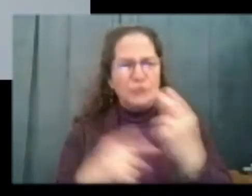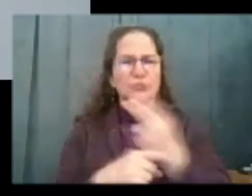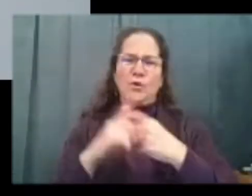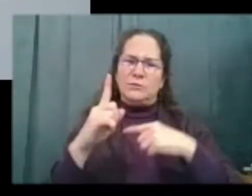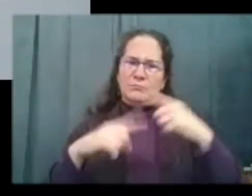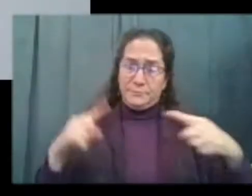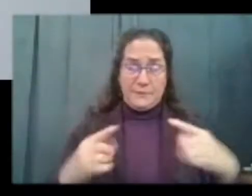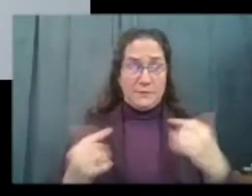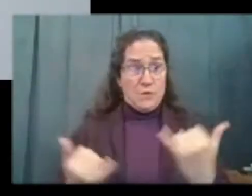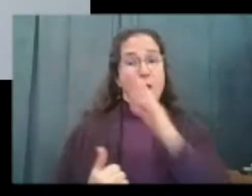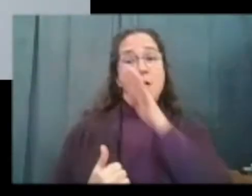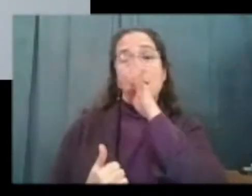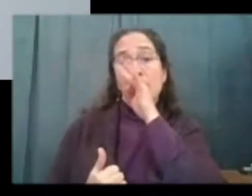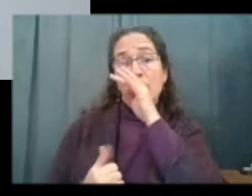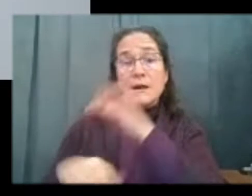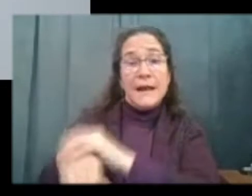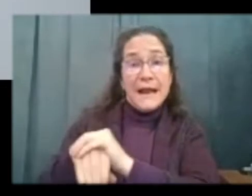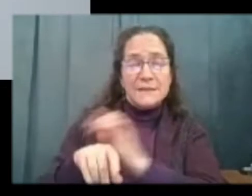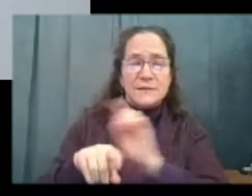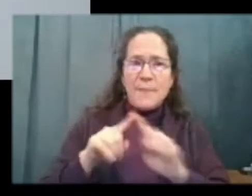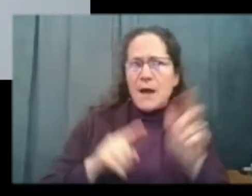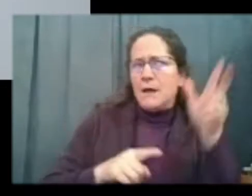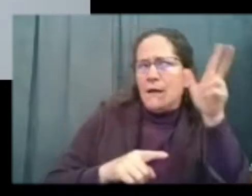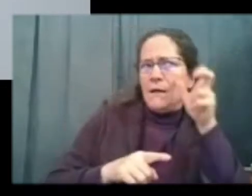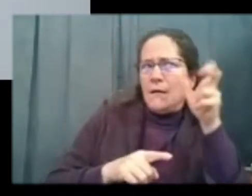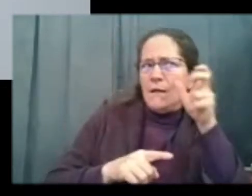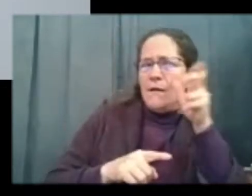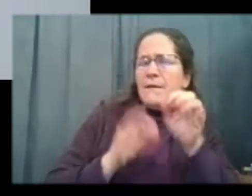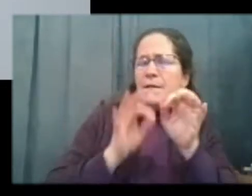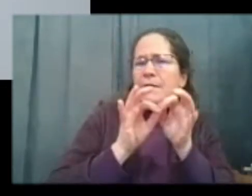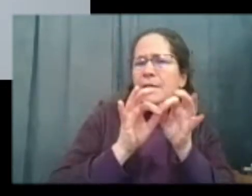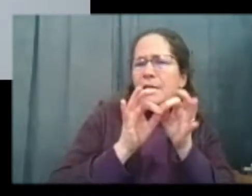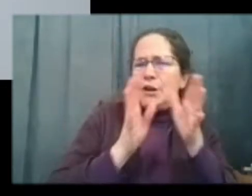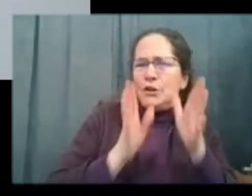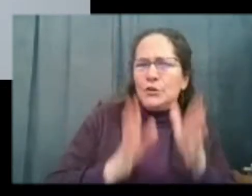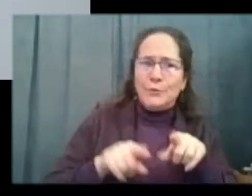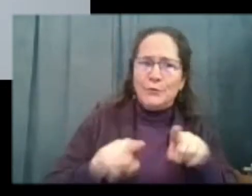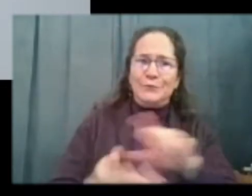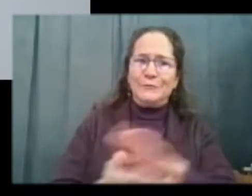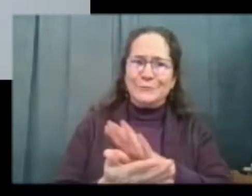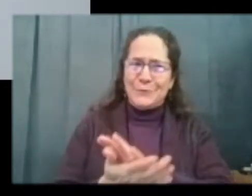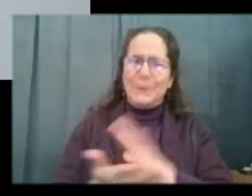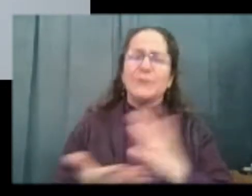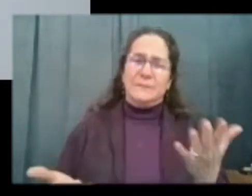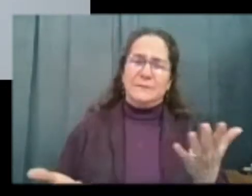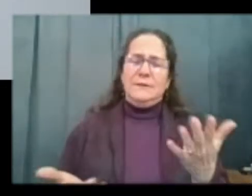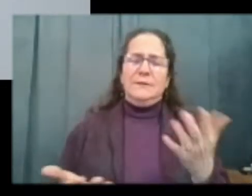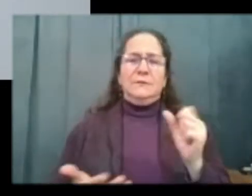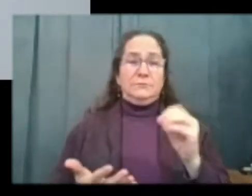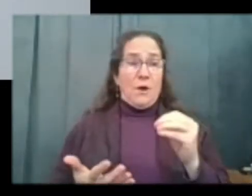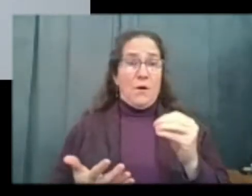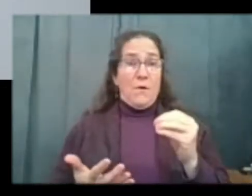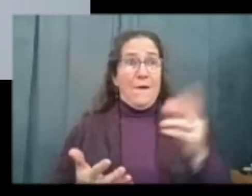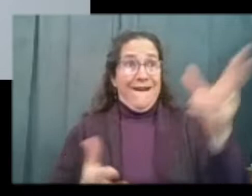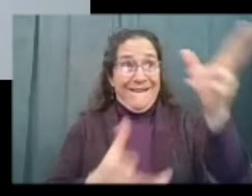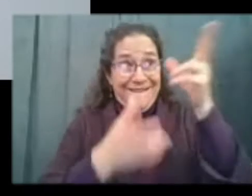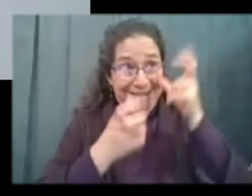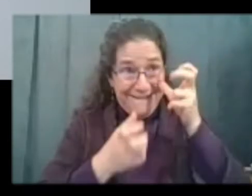but deceptively and maybe watching my American Sign Language interpreter in the school environment. So receptive and expressive, it's not always going to match up.